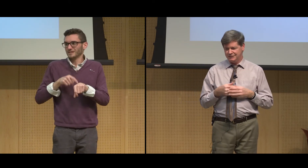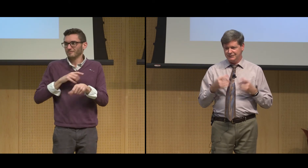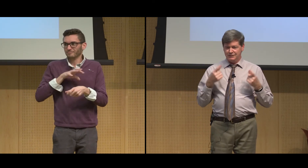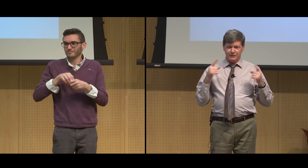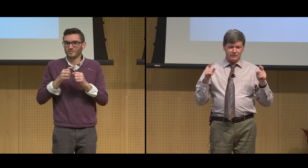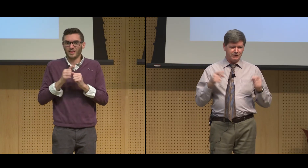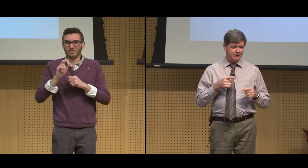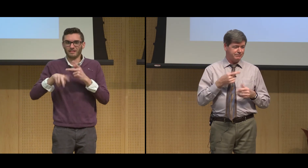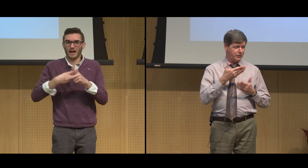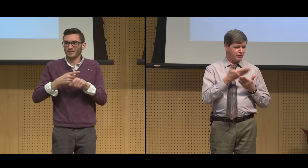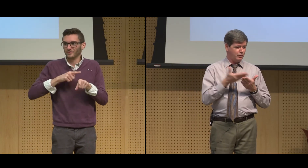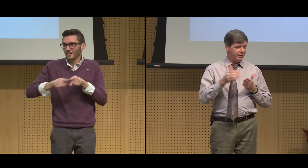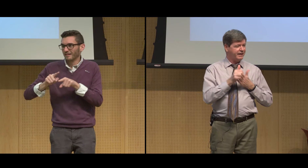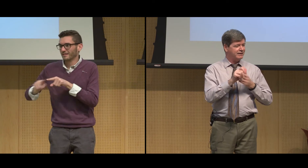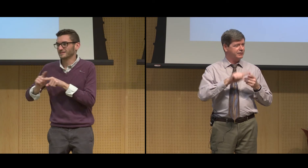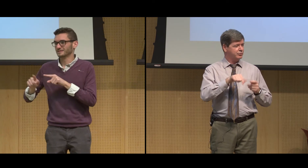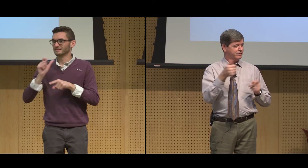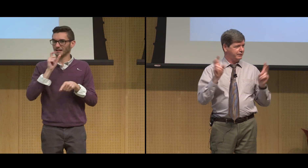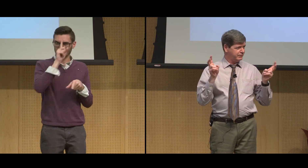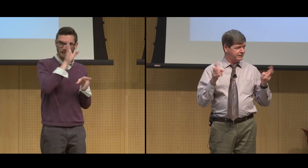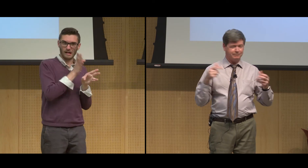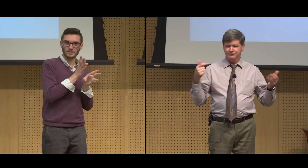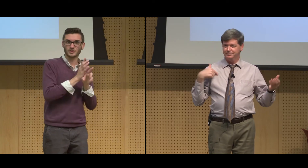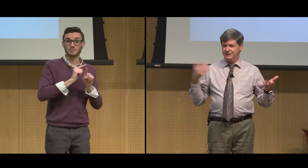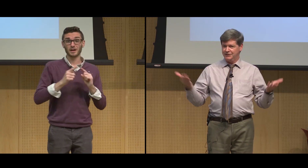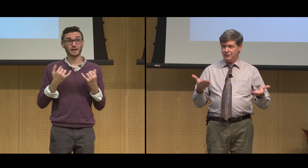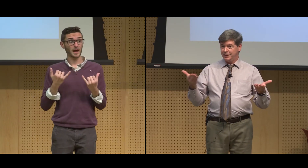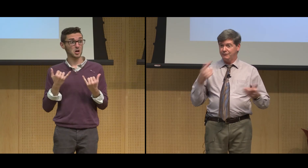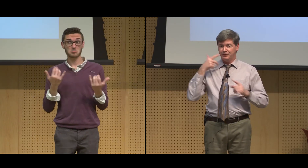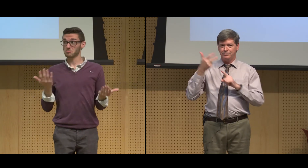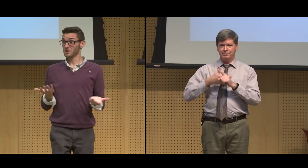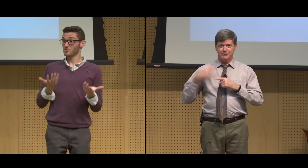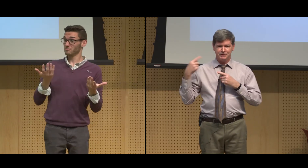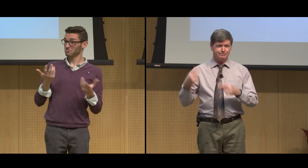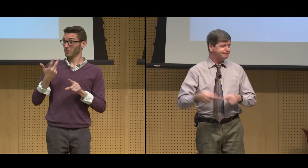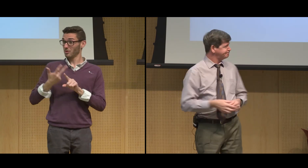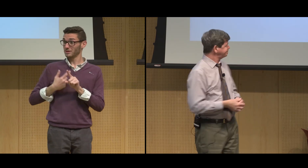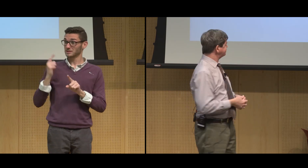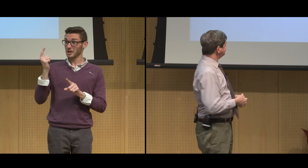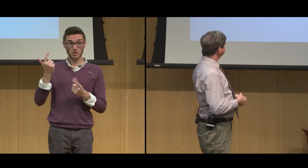and, uh, eventually, you know, one thing led to another, and here I am for 3 months.